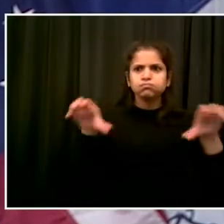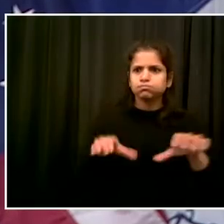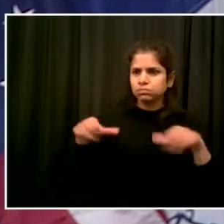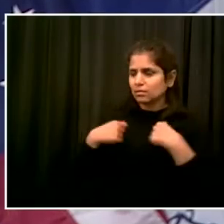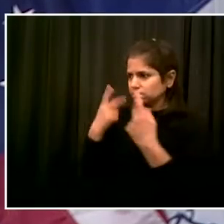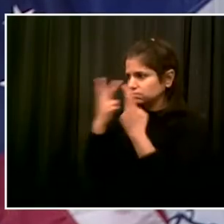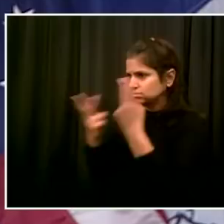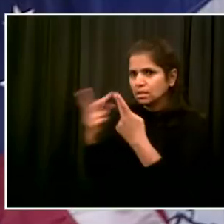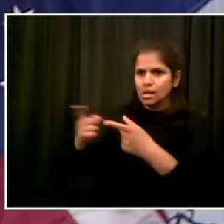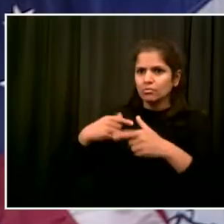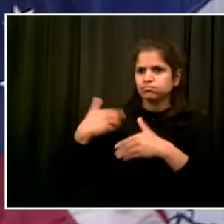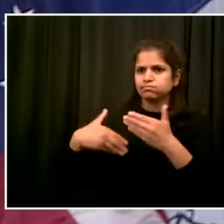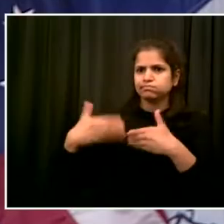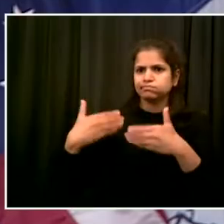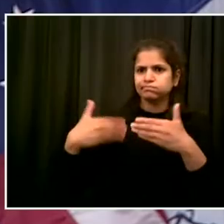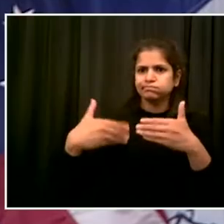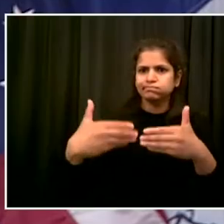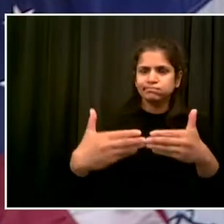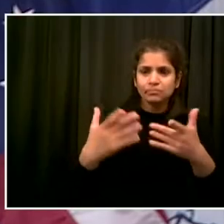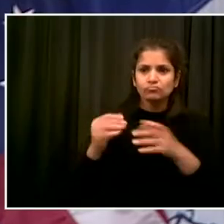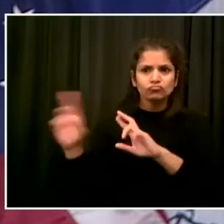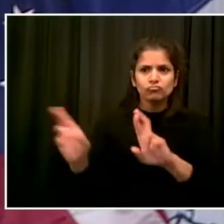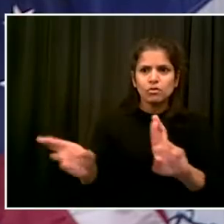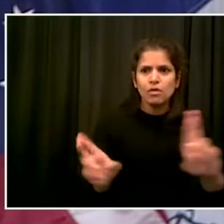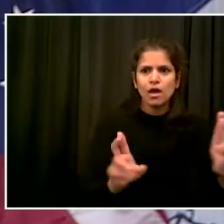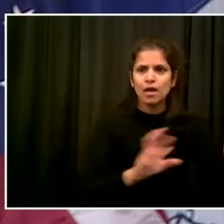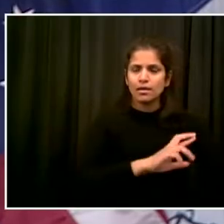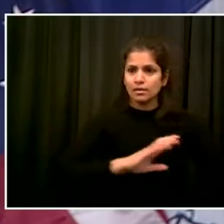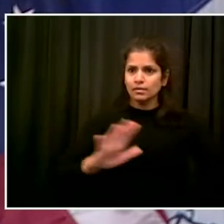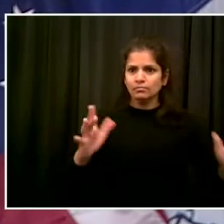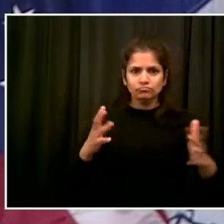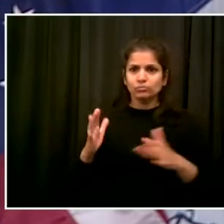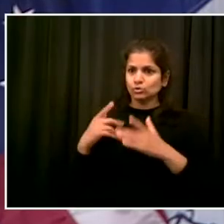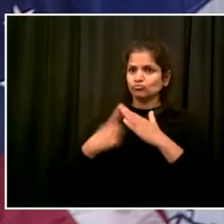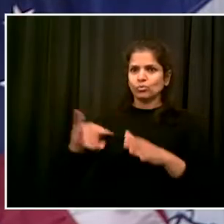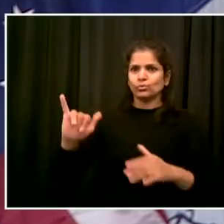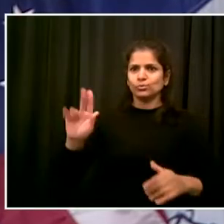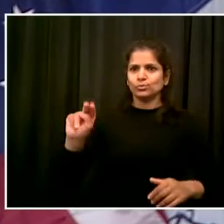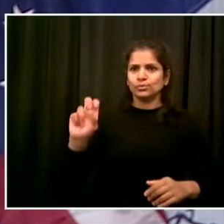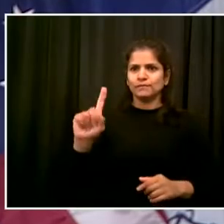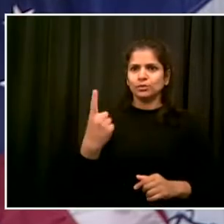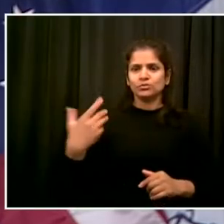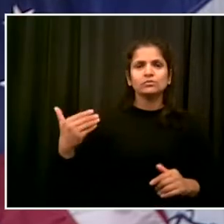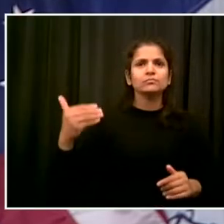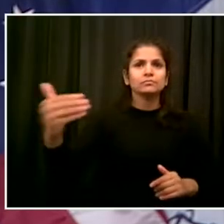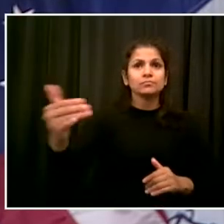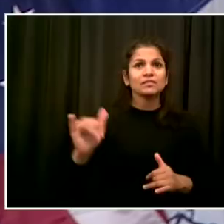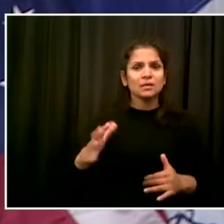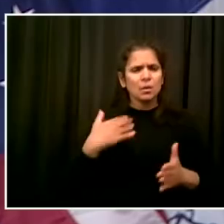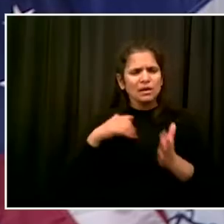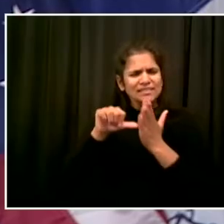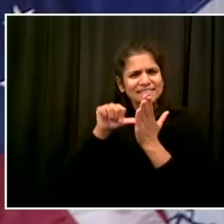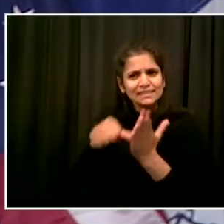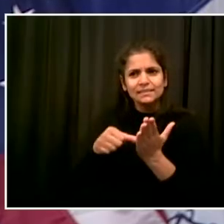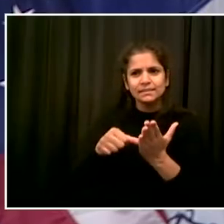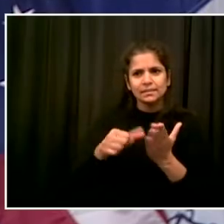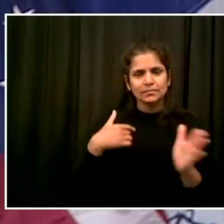EFFECTIVELTHAT WWILL NEED TO BE THE CORE OF HOW WE FIGHT BACK THIS